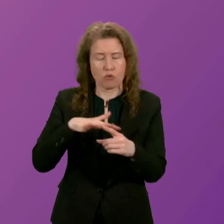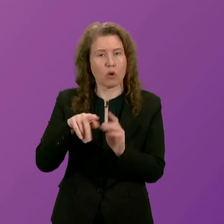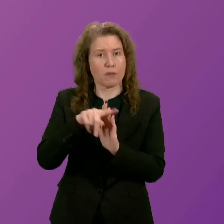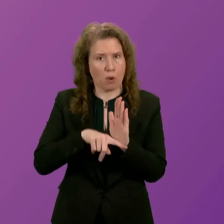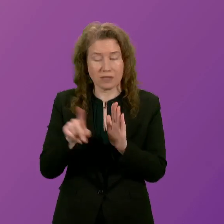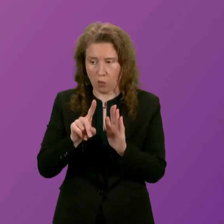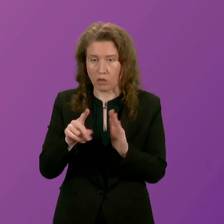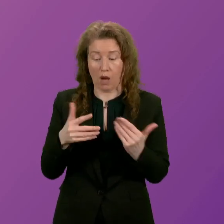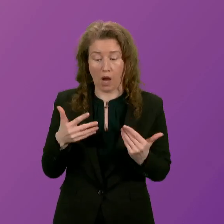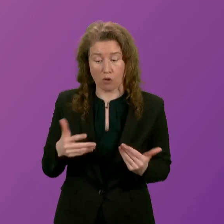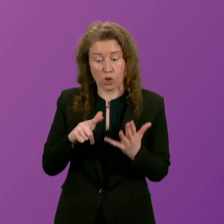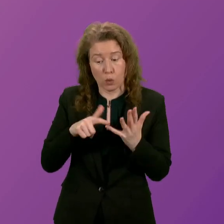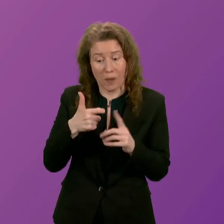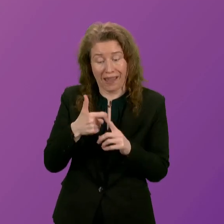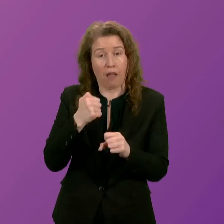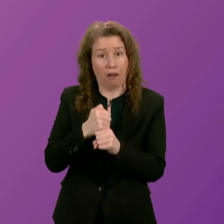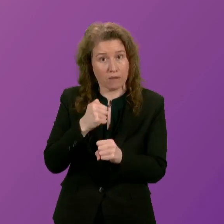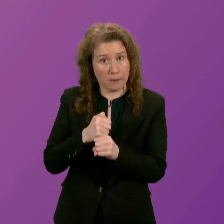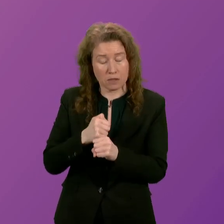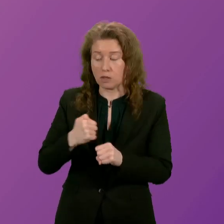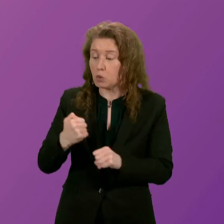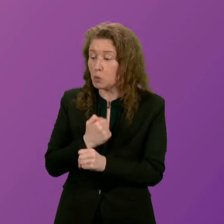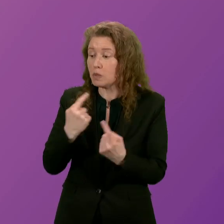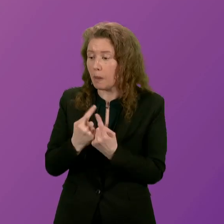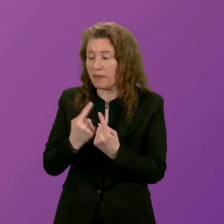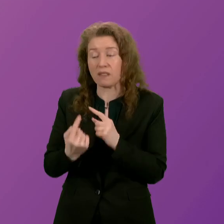for the current United Kingdom Government to do something that the previous Conservative